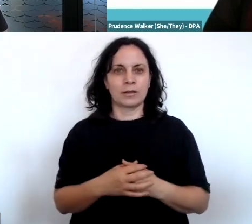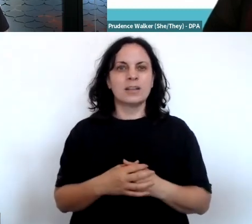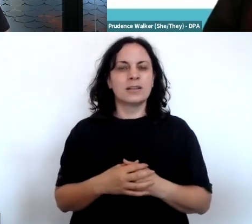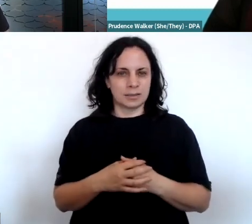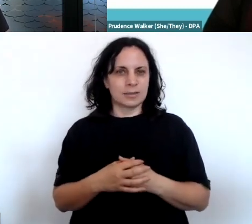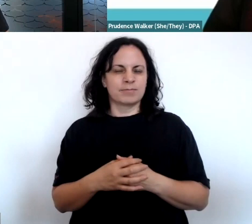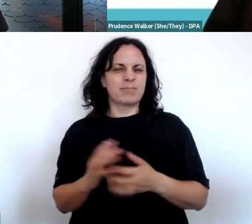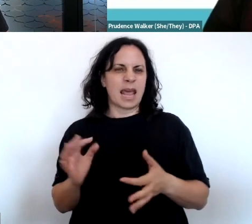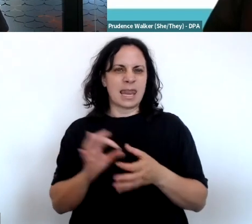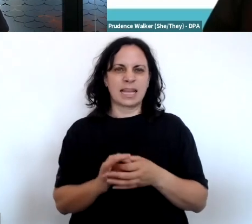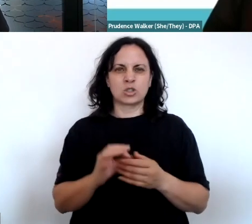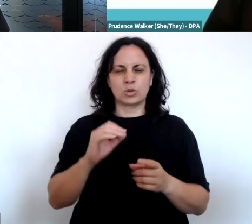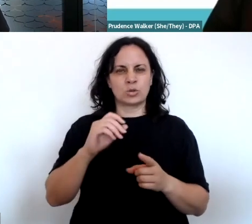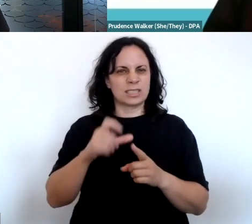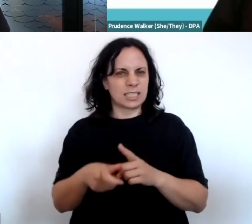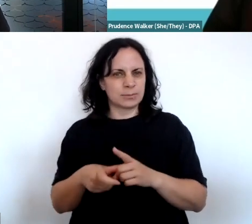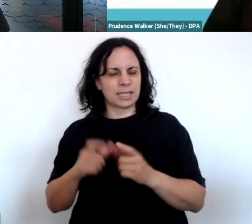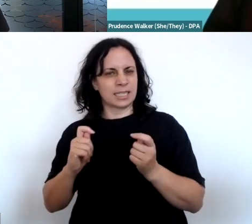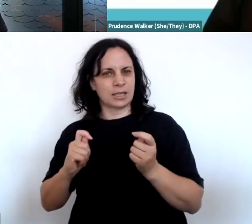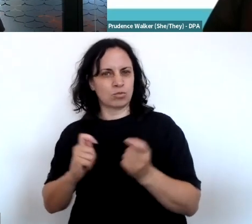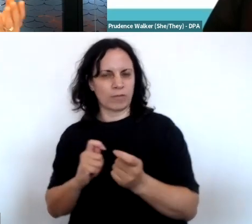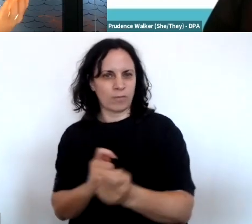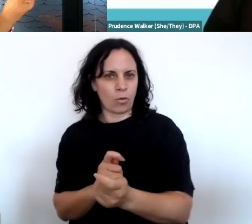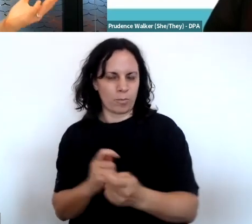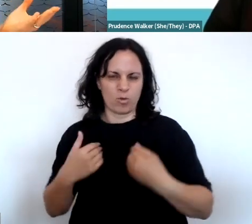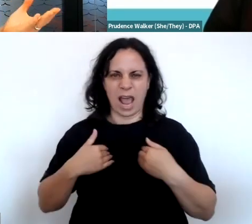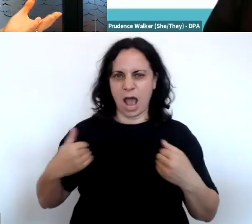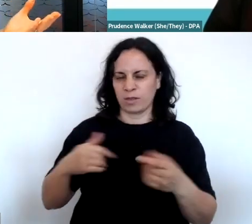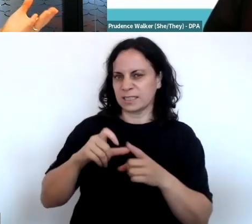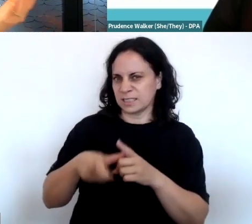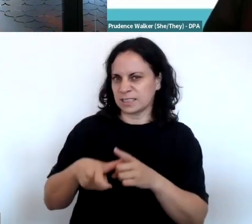it was part of recognizing that actually disability is not a health issue. You know it’s a